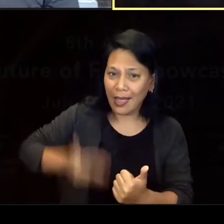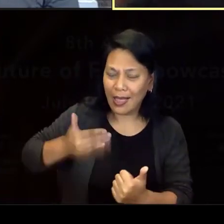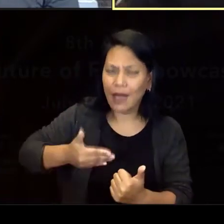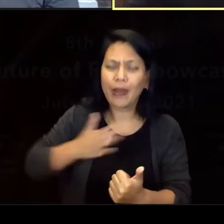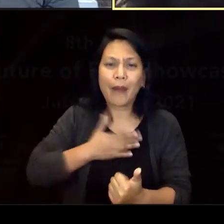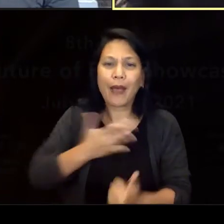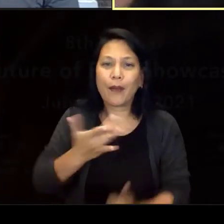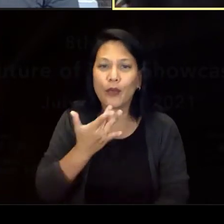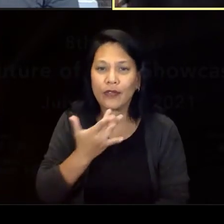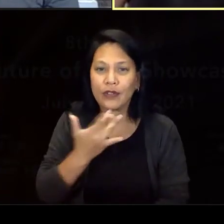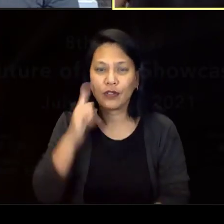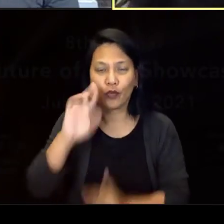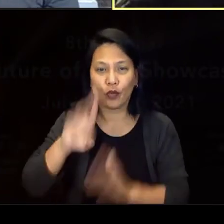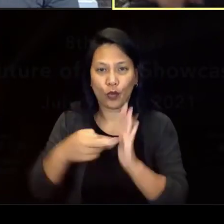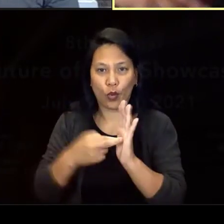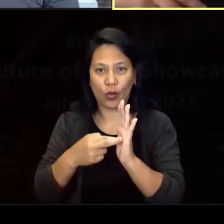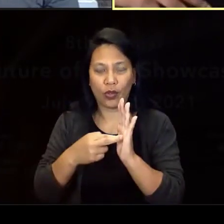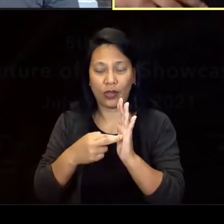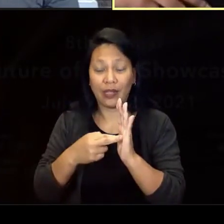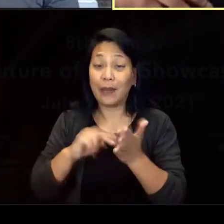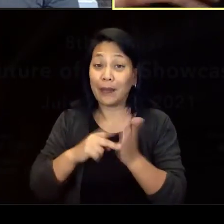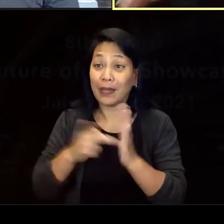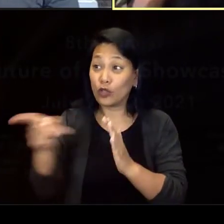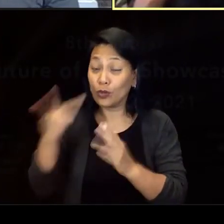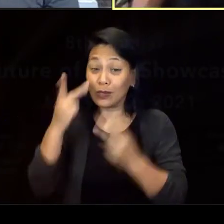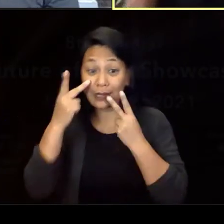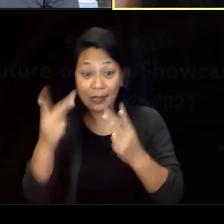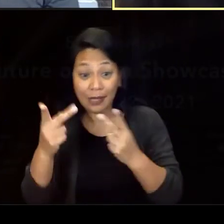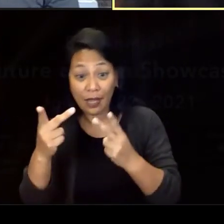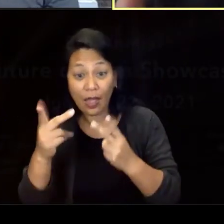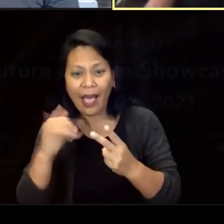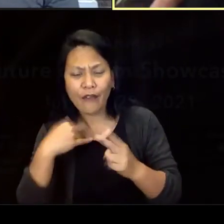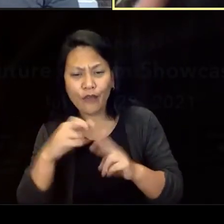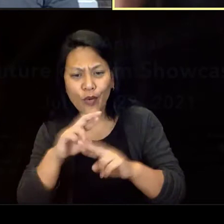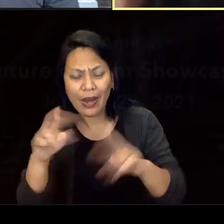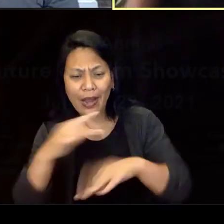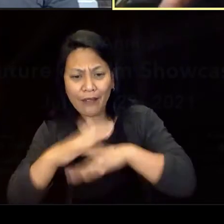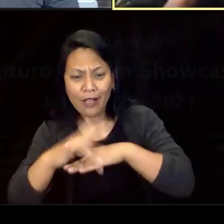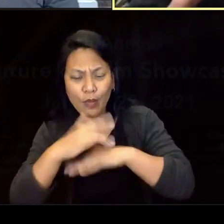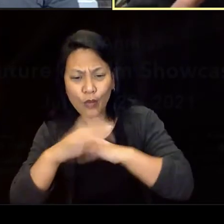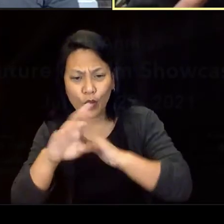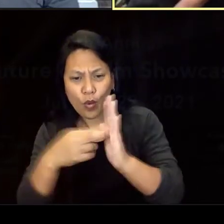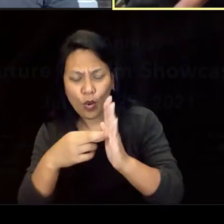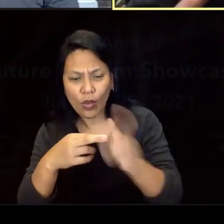if you see those roles, you're not passing them. And you know, oh yeah, Kyisha would want to go for that.